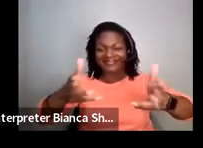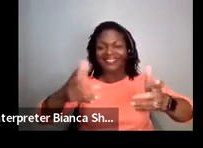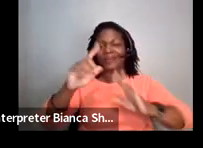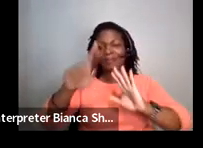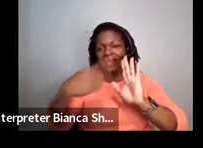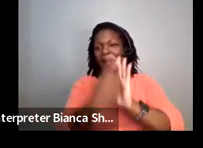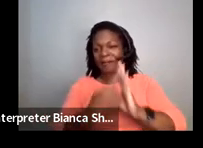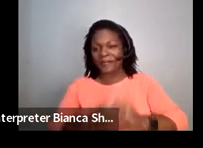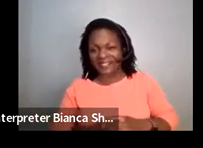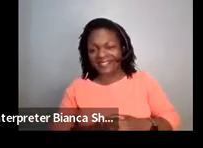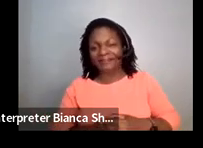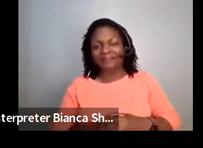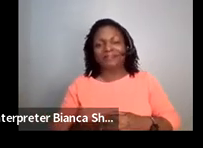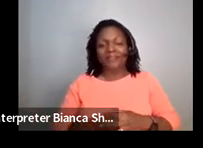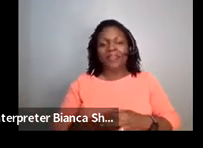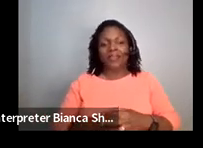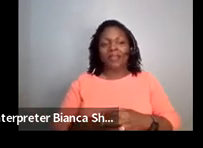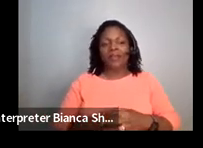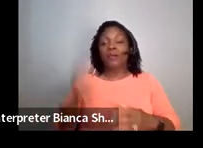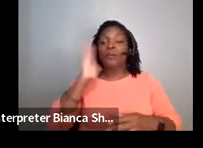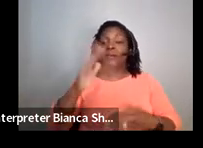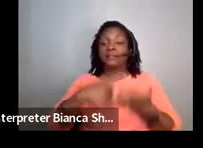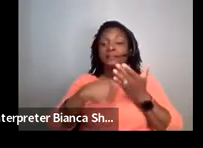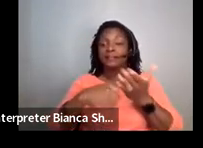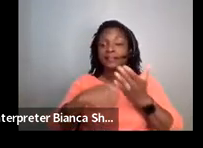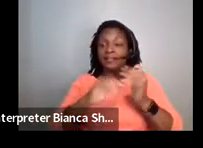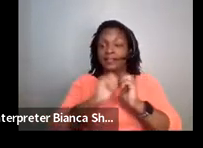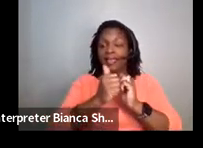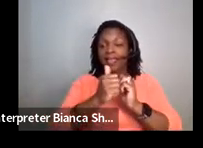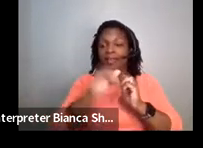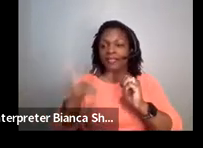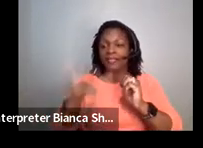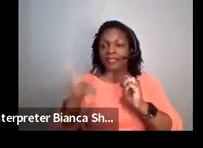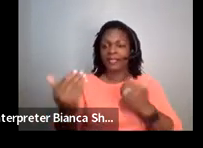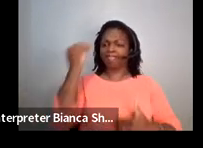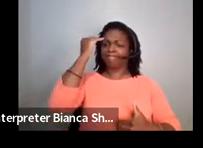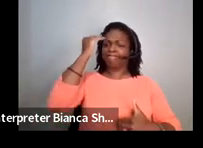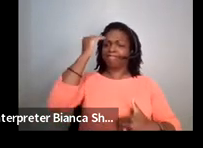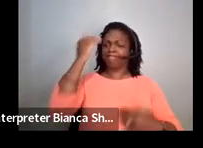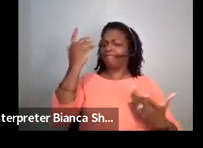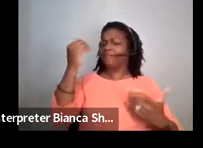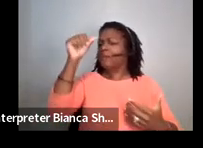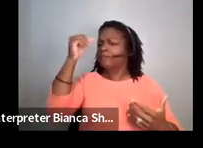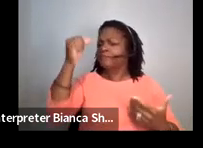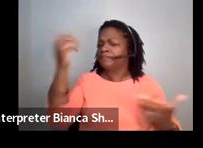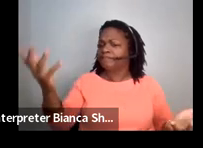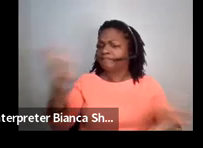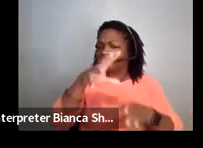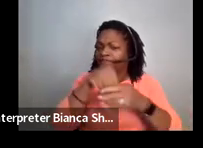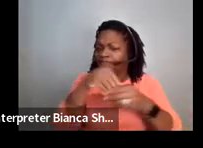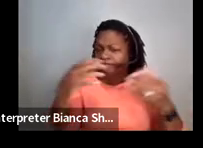We are going to talk about becoming all timers aware and what that kind of entails.